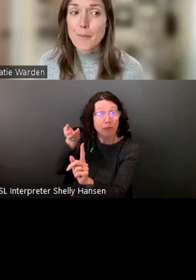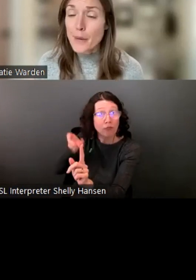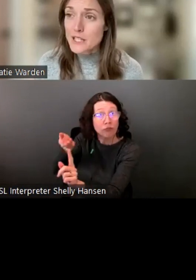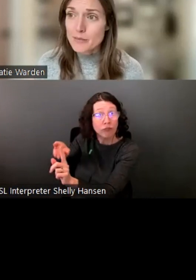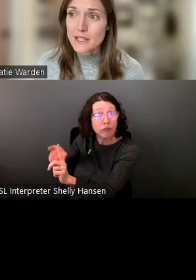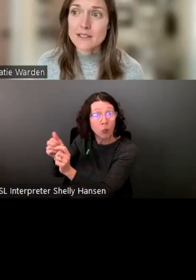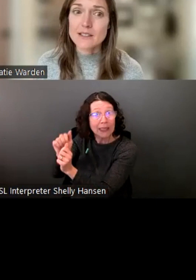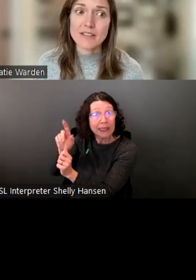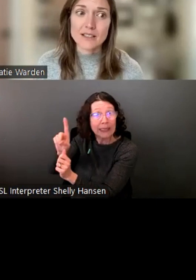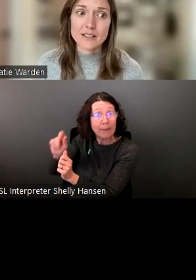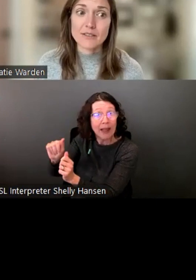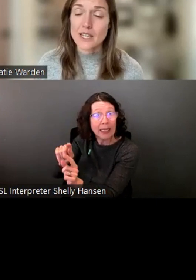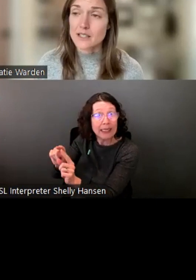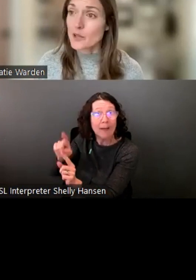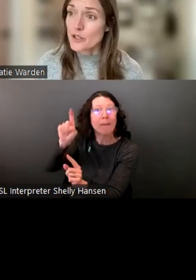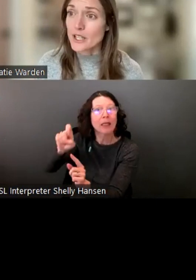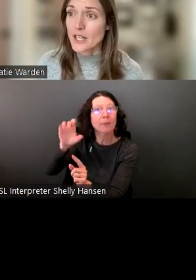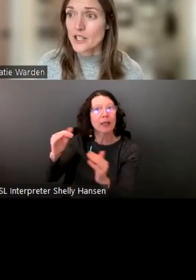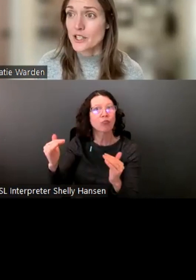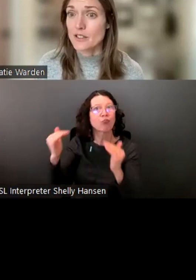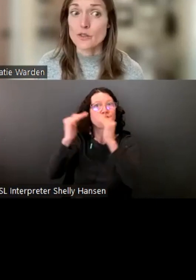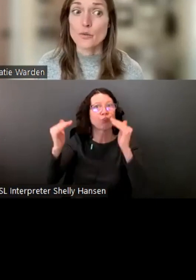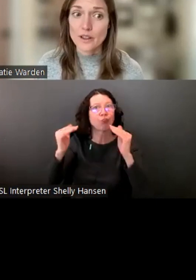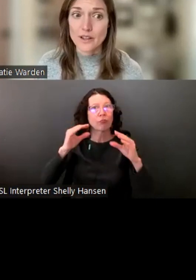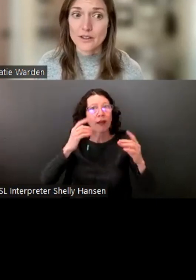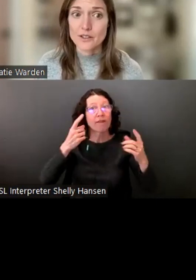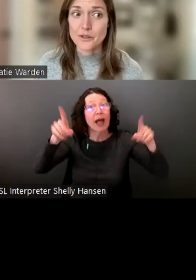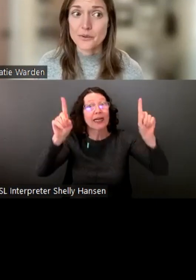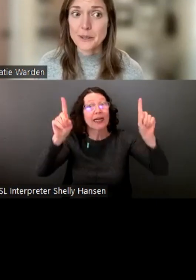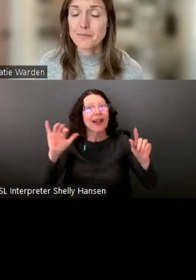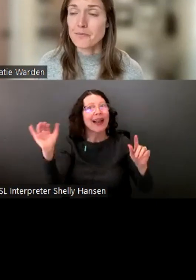must be as effective as communications with others, right?